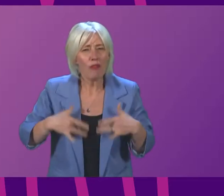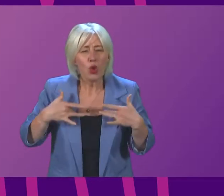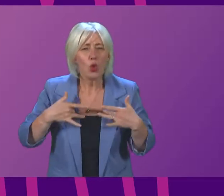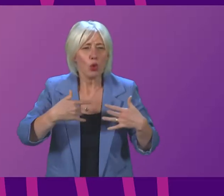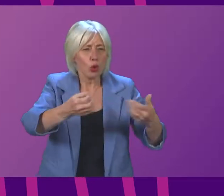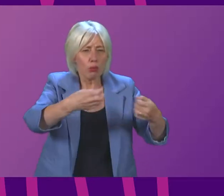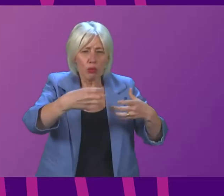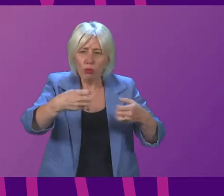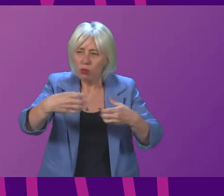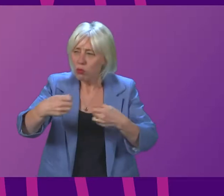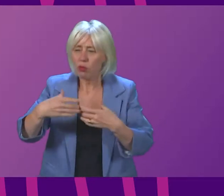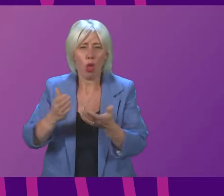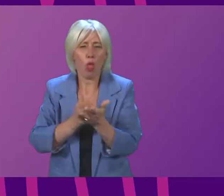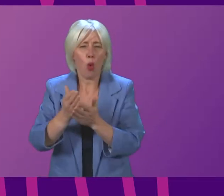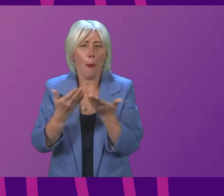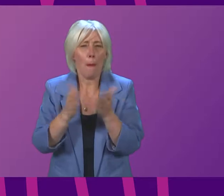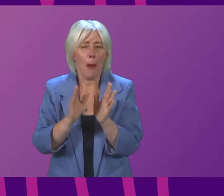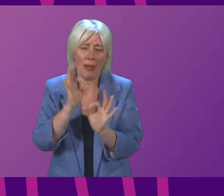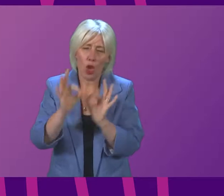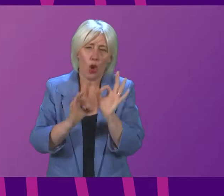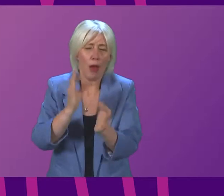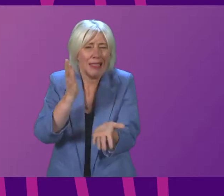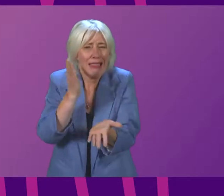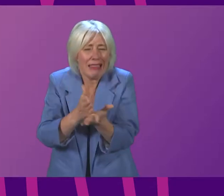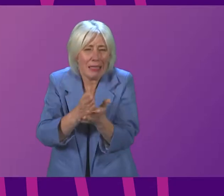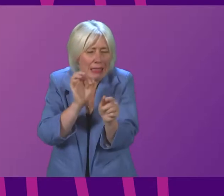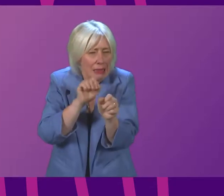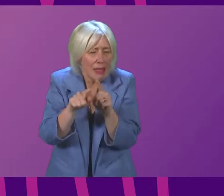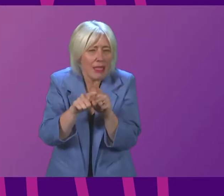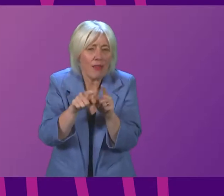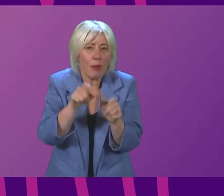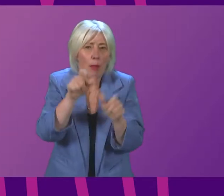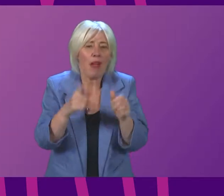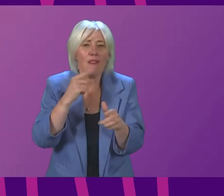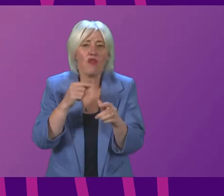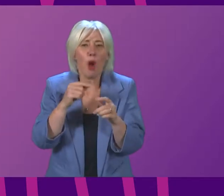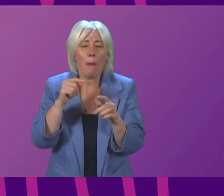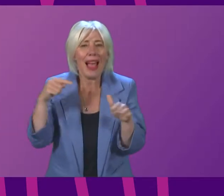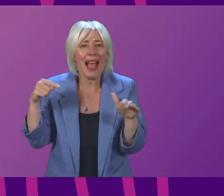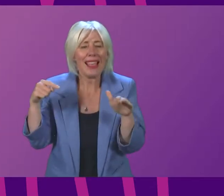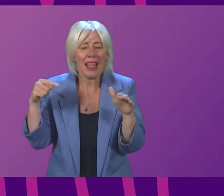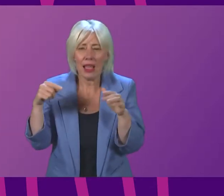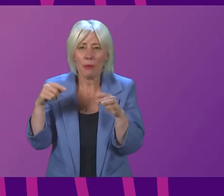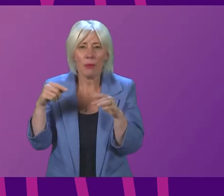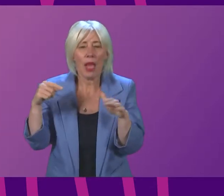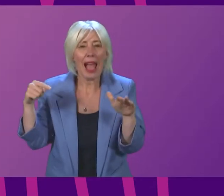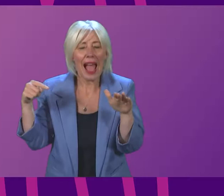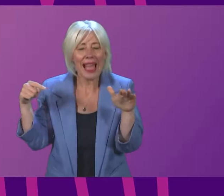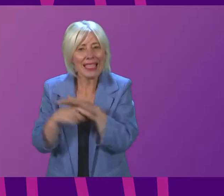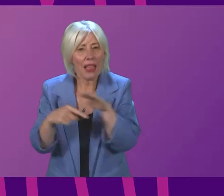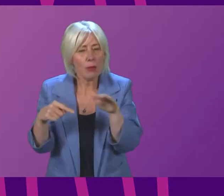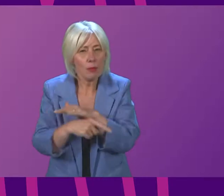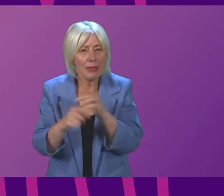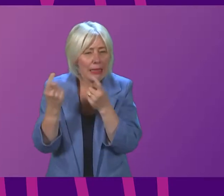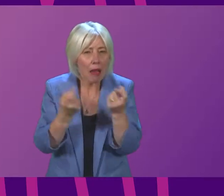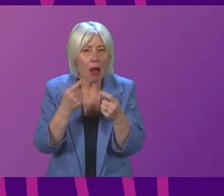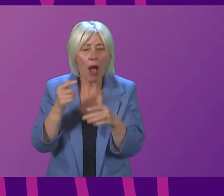the inquiry, including, specifically, the voices of our asylum seeker and refugee population?